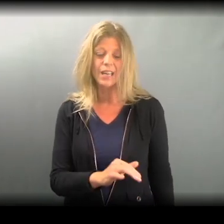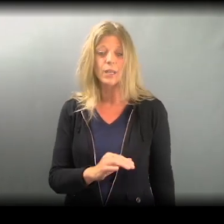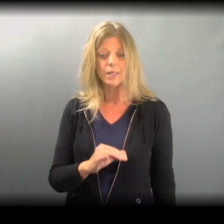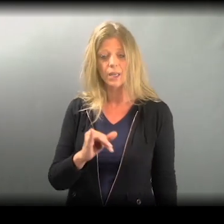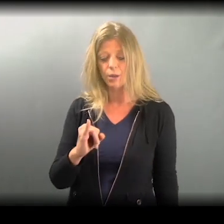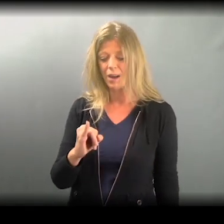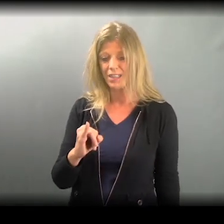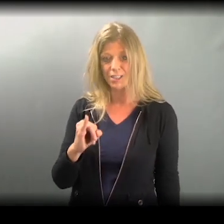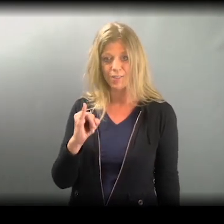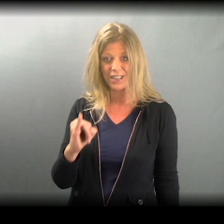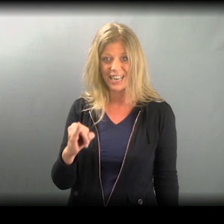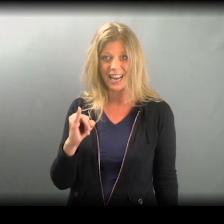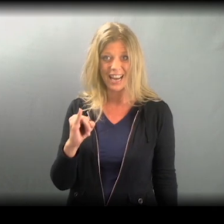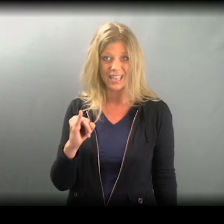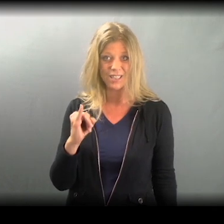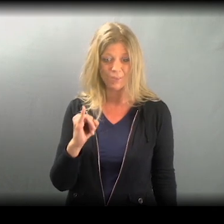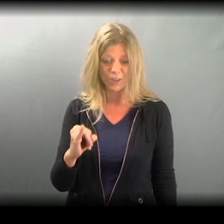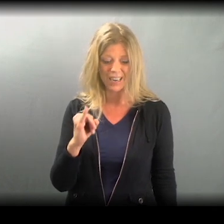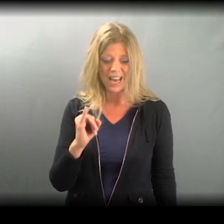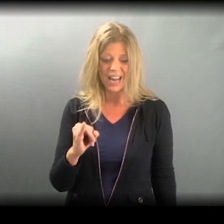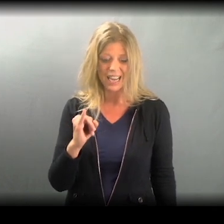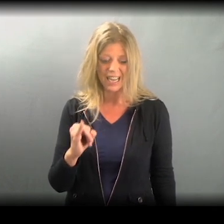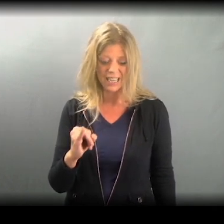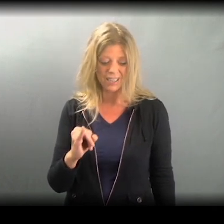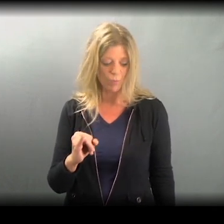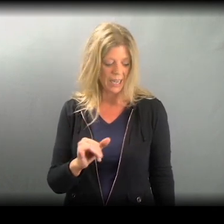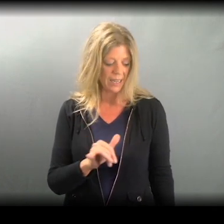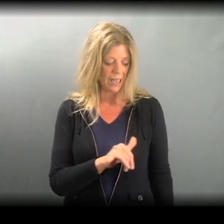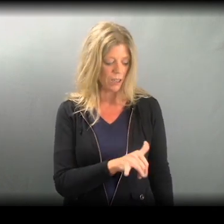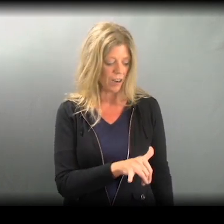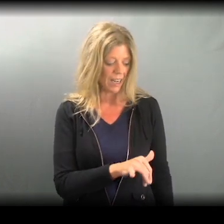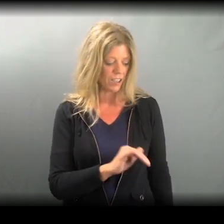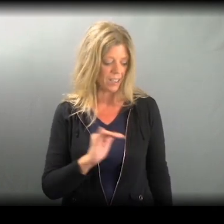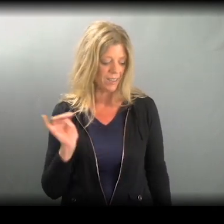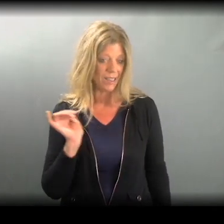The apostrophe S for IS. Make it the contraction. So,